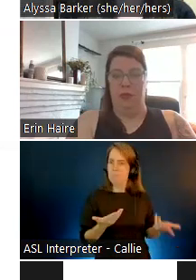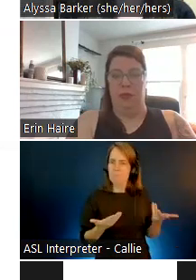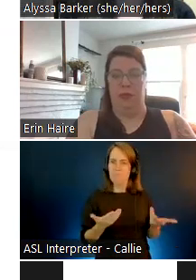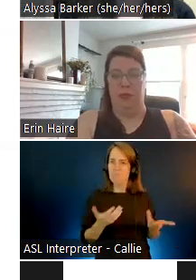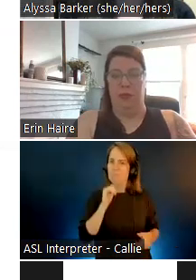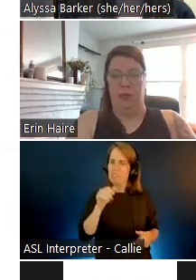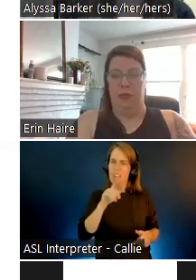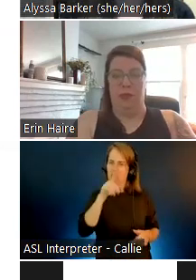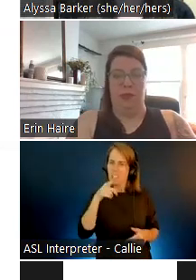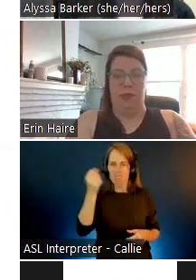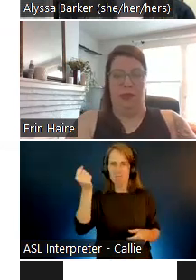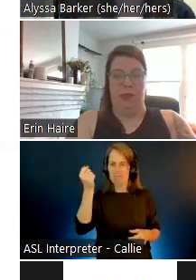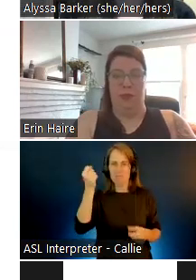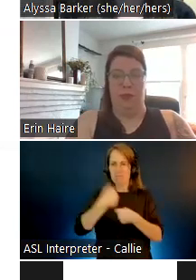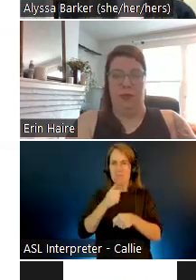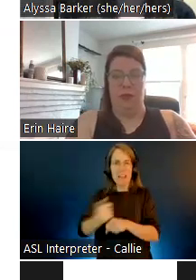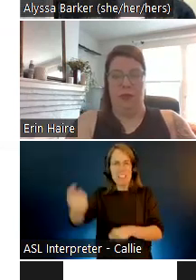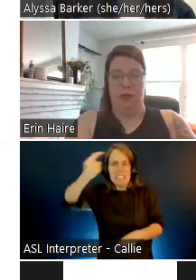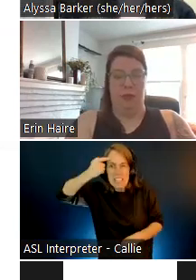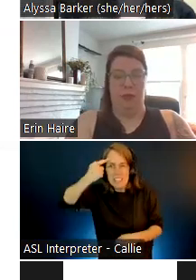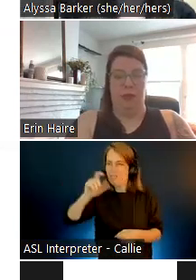Alyssa: i agree and i would argue if the landlord is